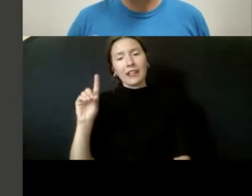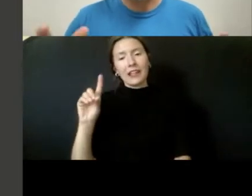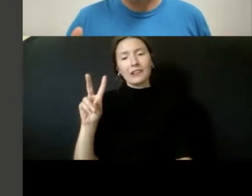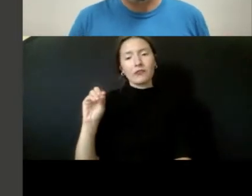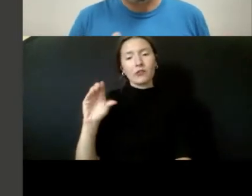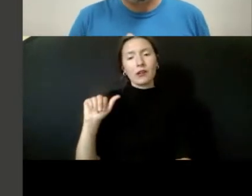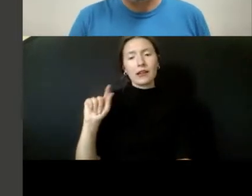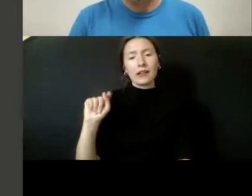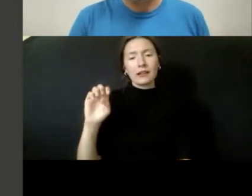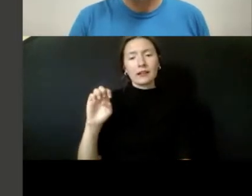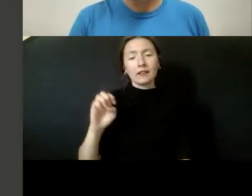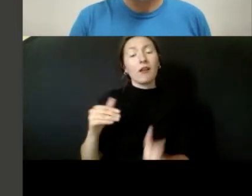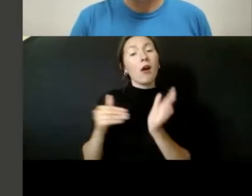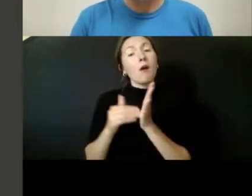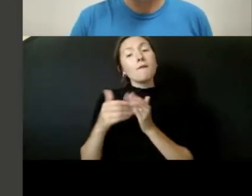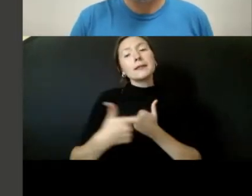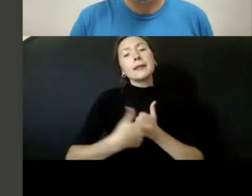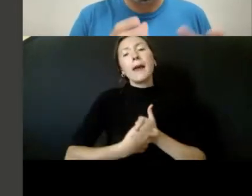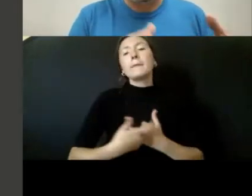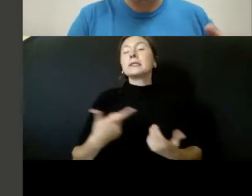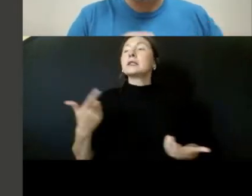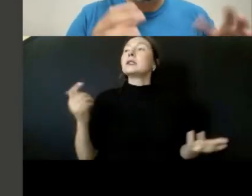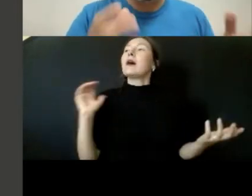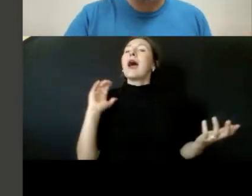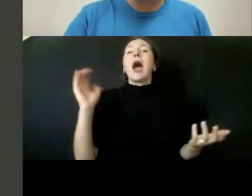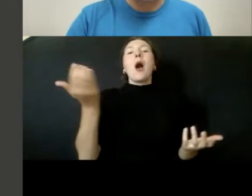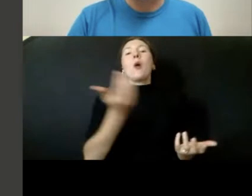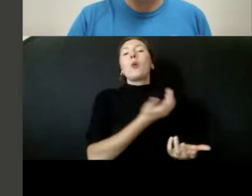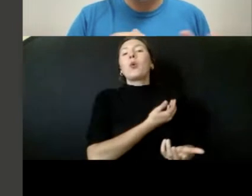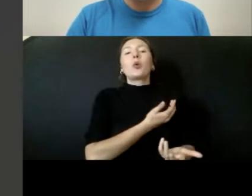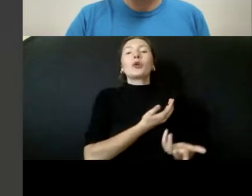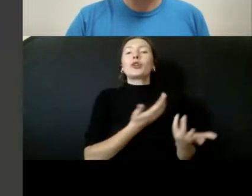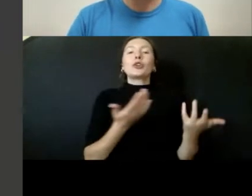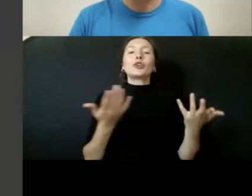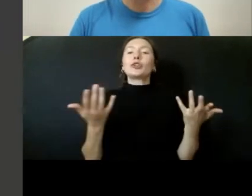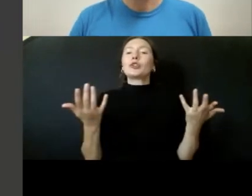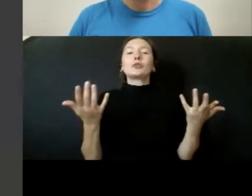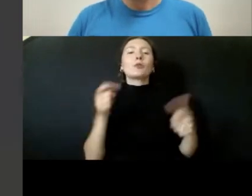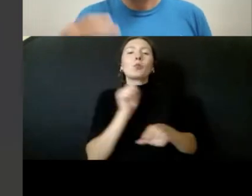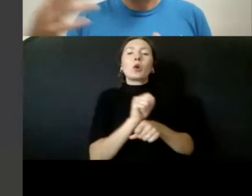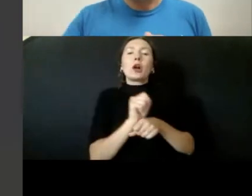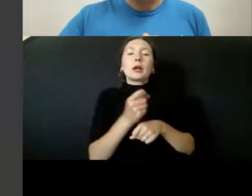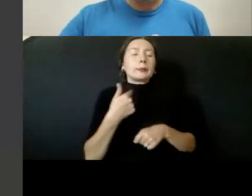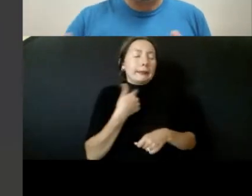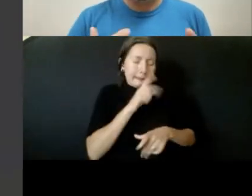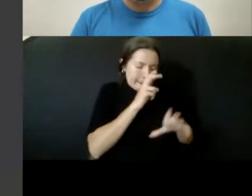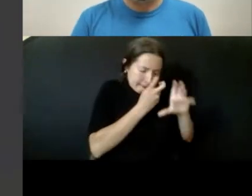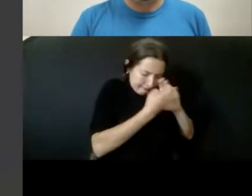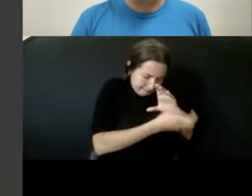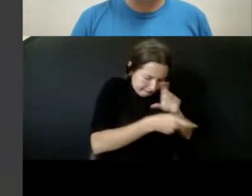doing things we're taking orders we're knocking stuff out we're we're doing whatever we can do um